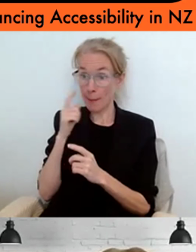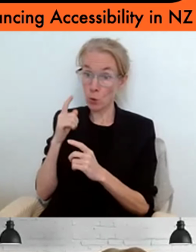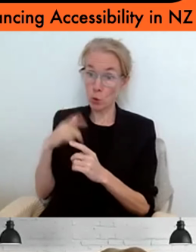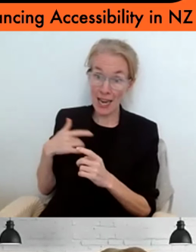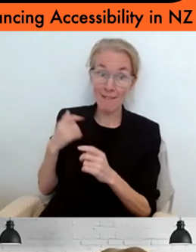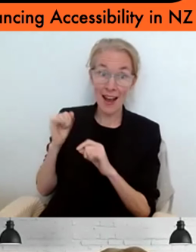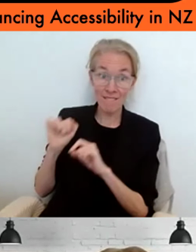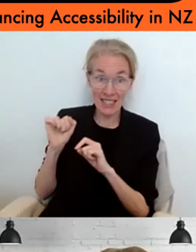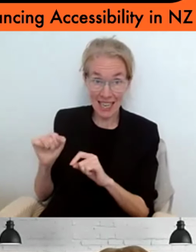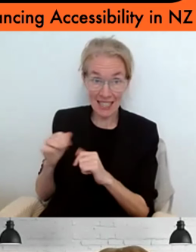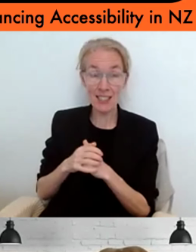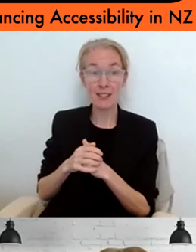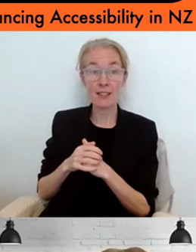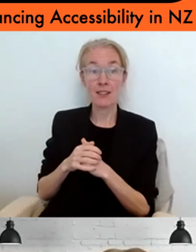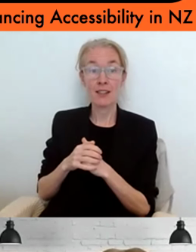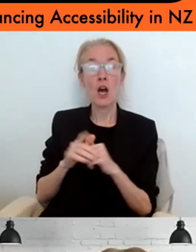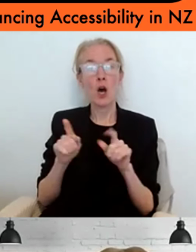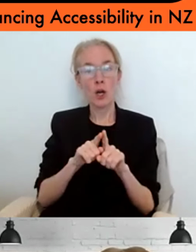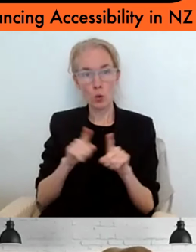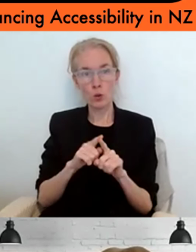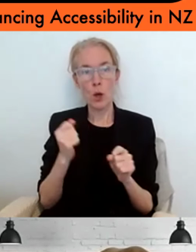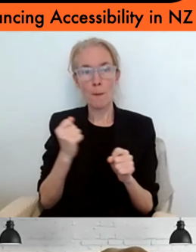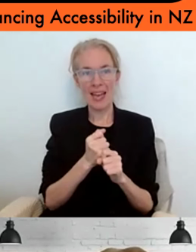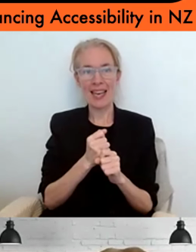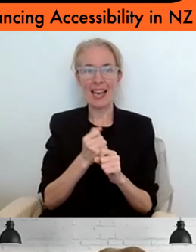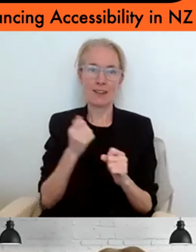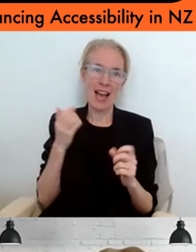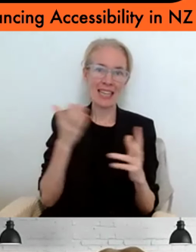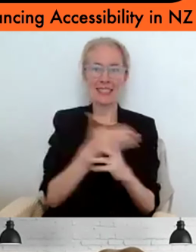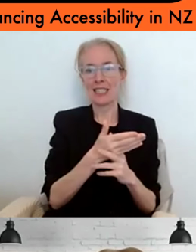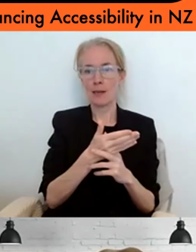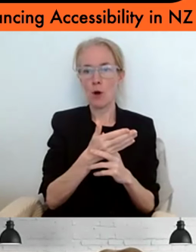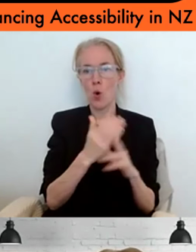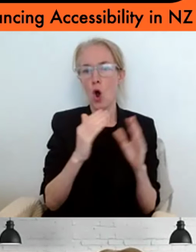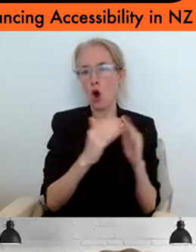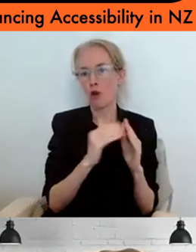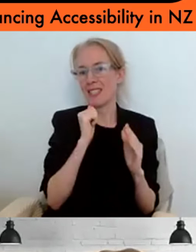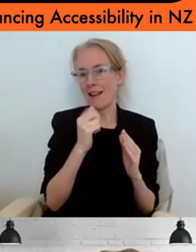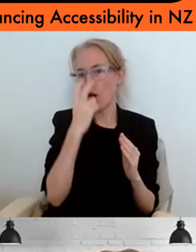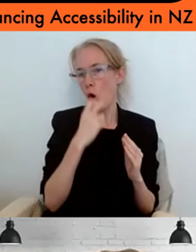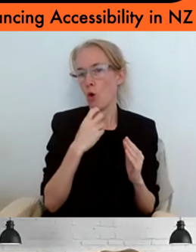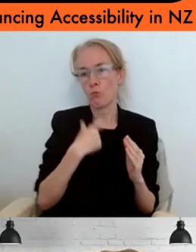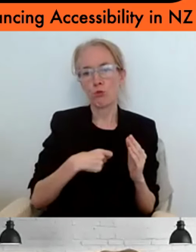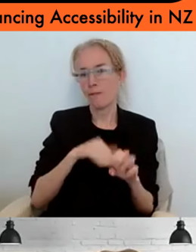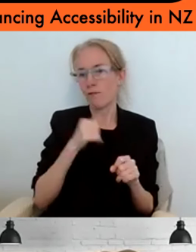homes that actually allow us to actually live in our communities.